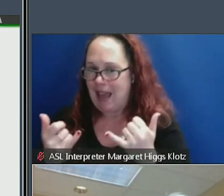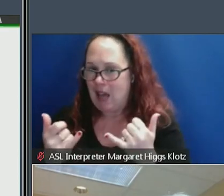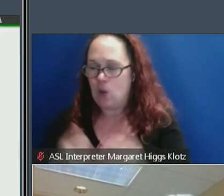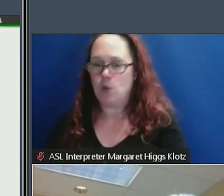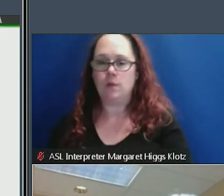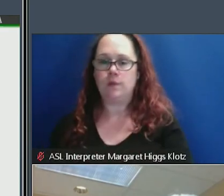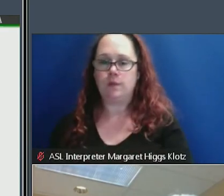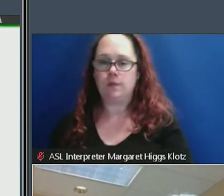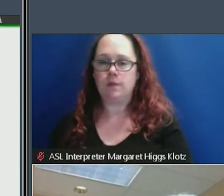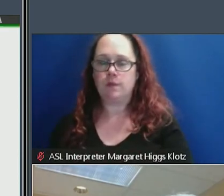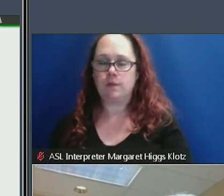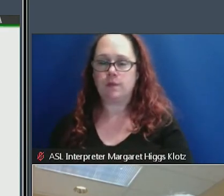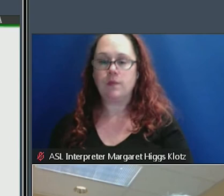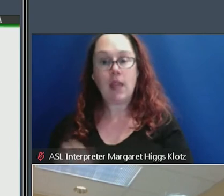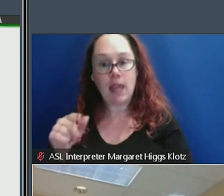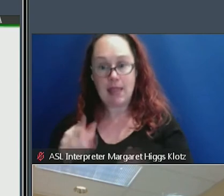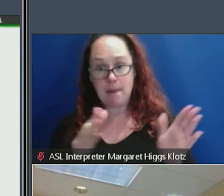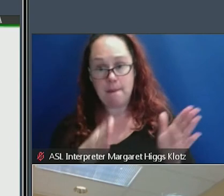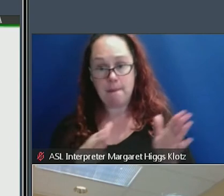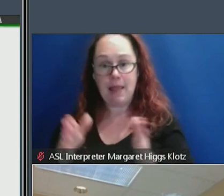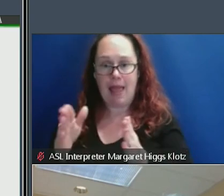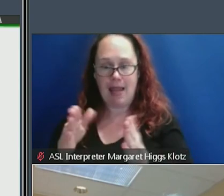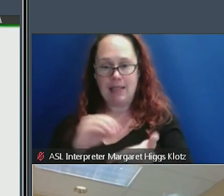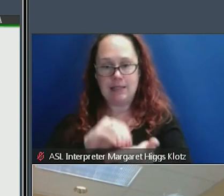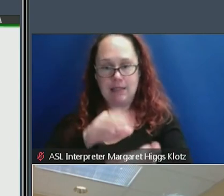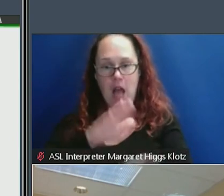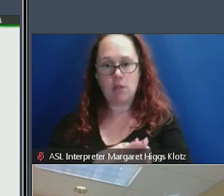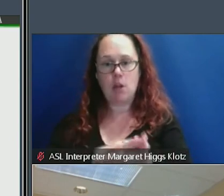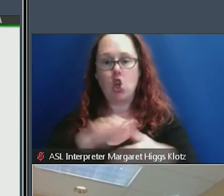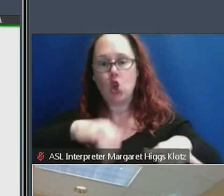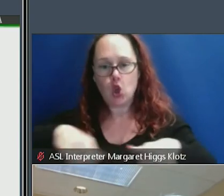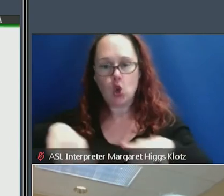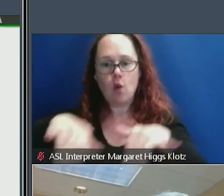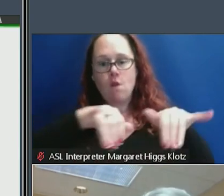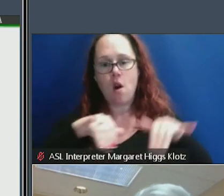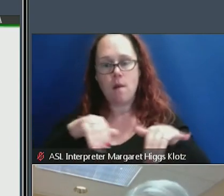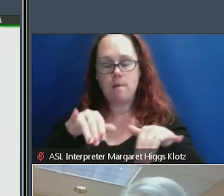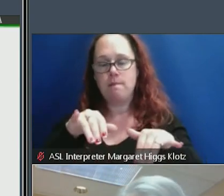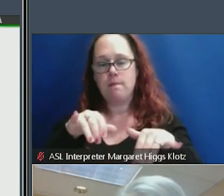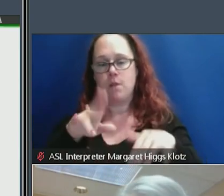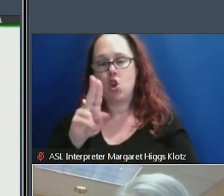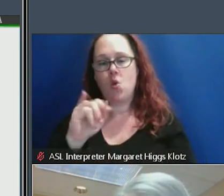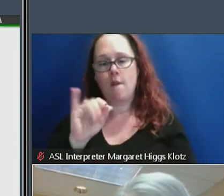Also know that in the planning boards uniform standards, they say that some projects may need to be reviewed at more